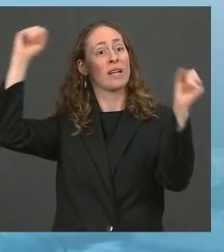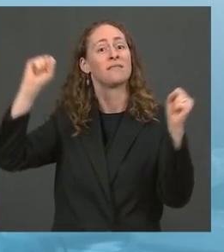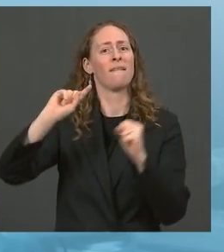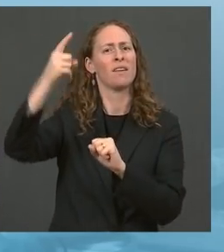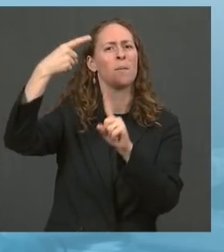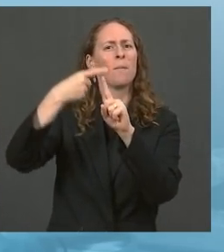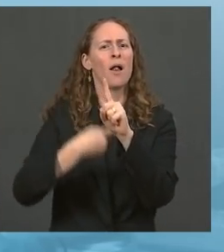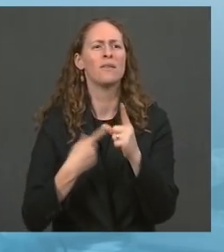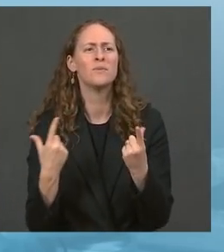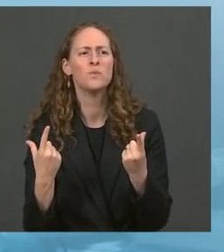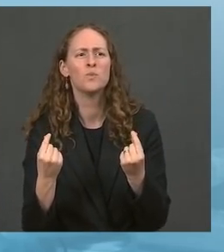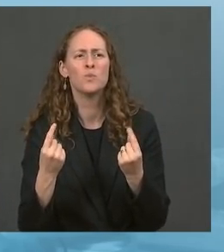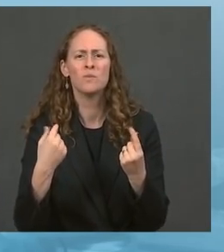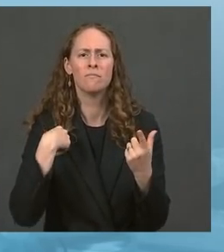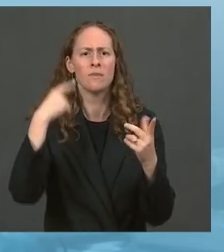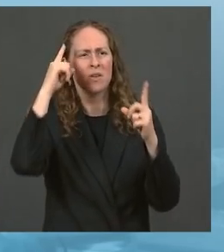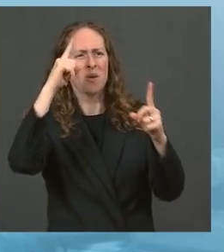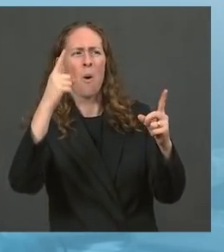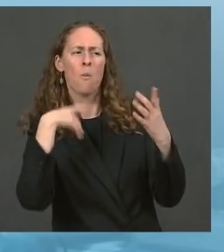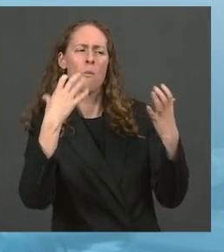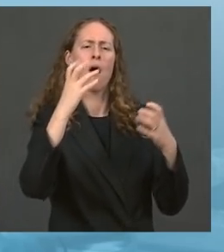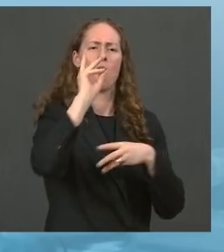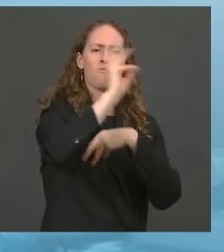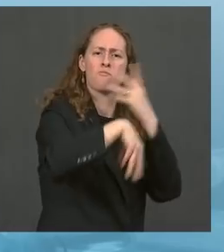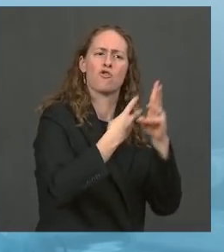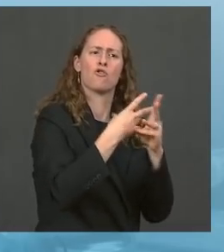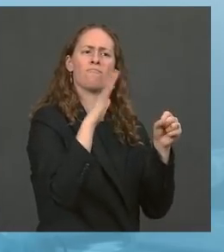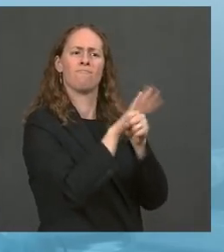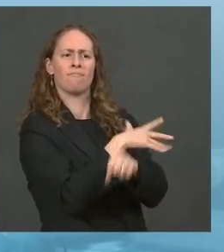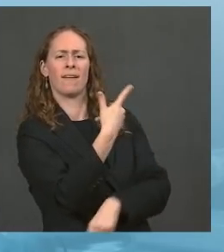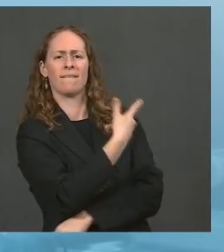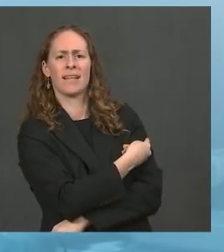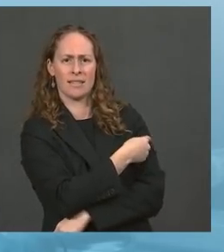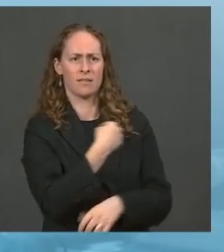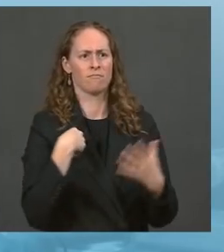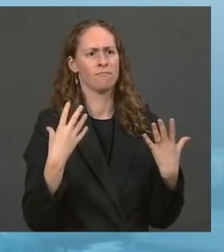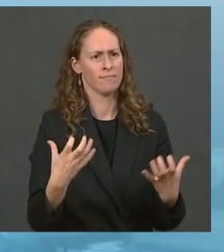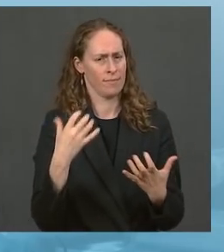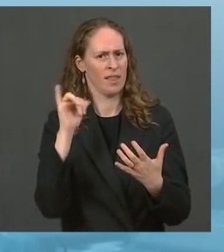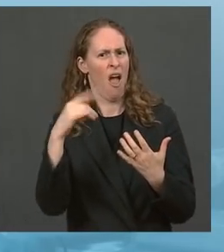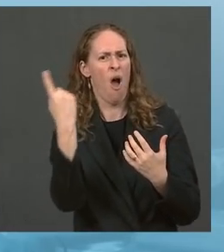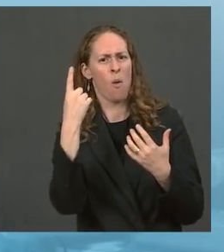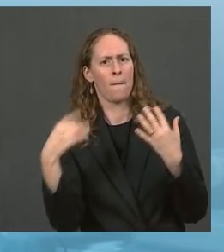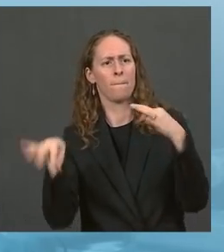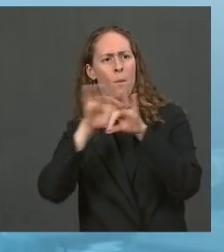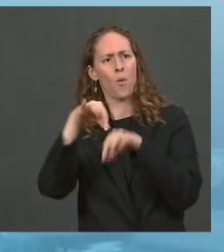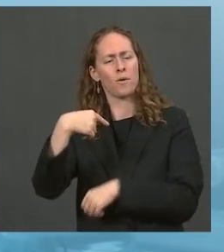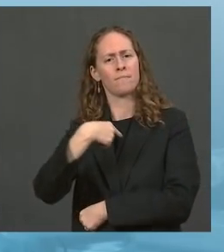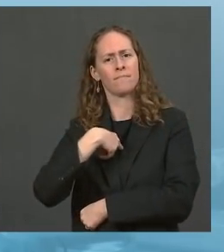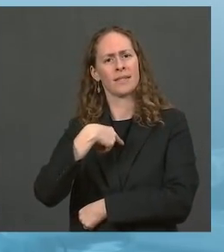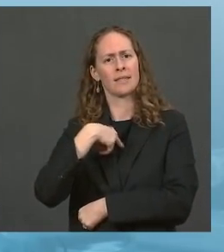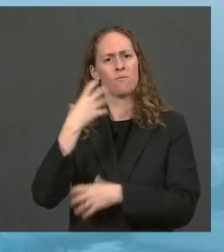my first responsibility is to protect the American people. And I am proud that we have gone from 2 million Americans